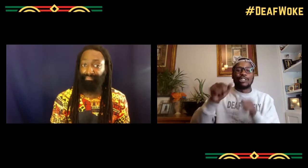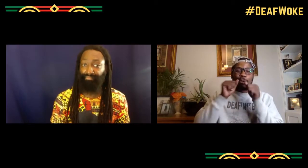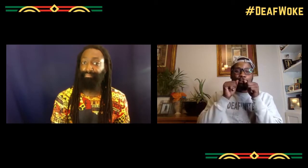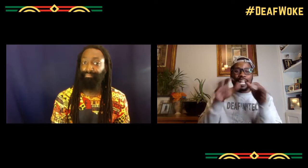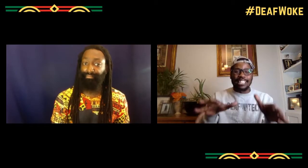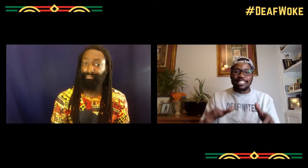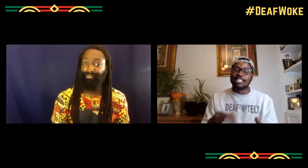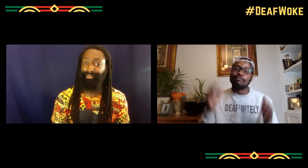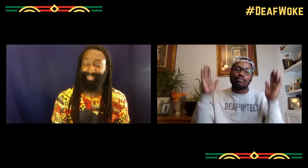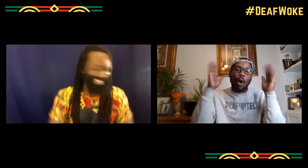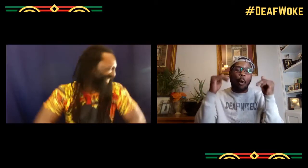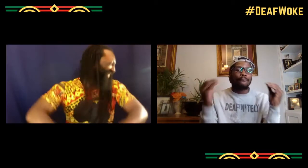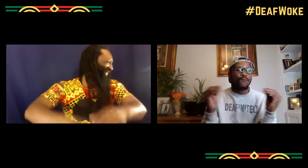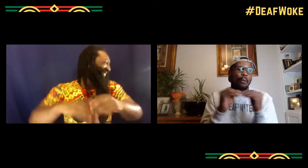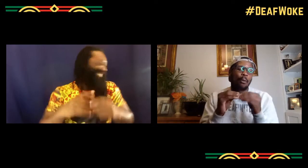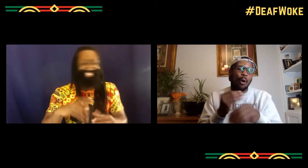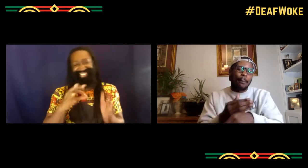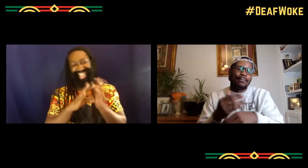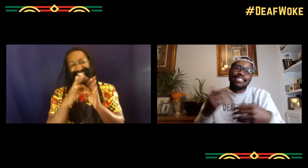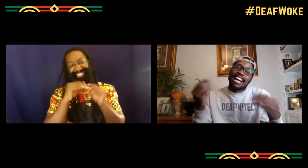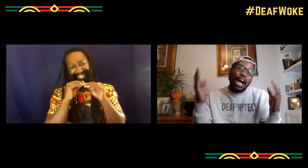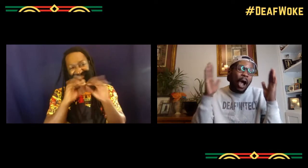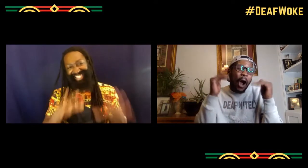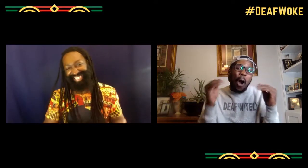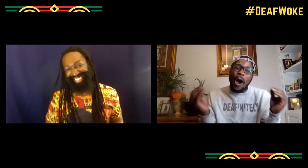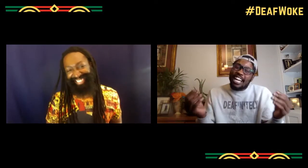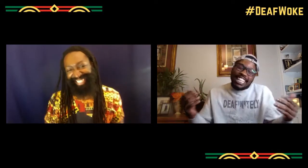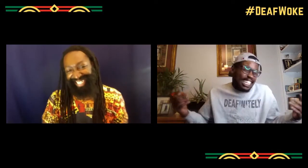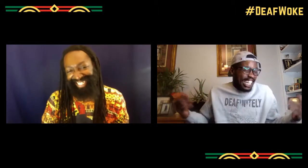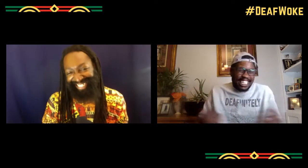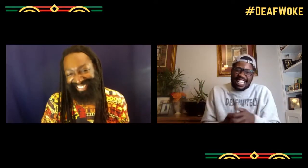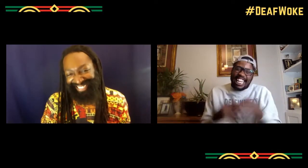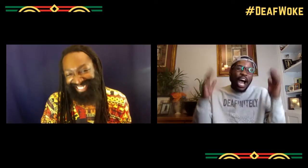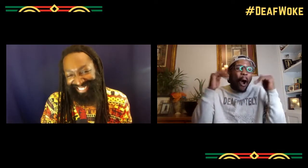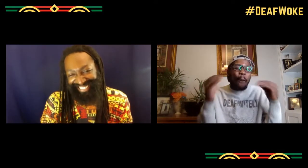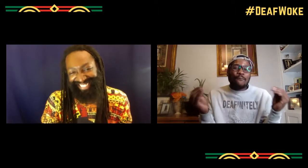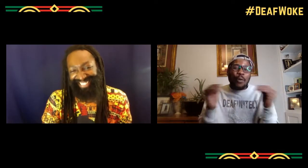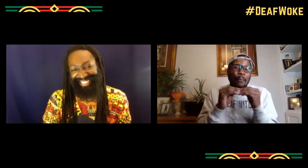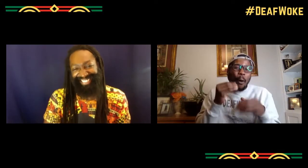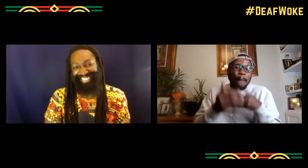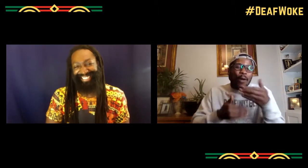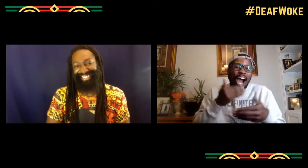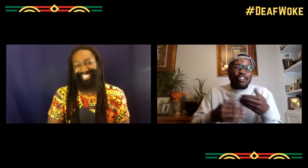There's a show on Netflix, that's, you know, that's, that's amazing. I'm blessed.